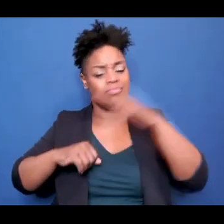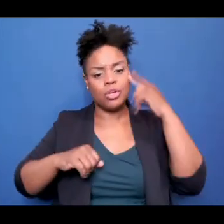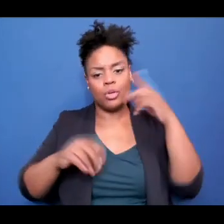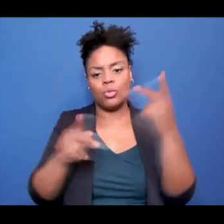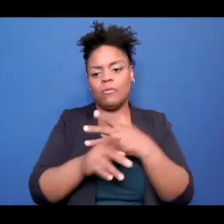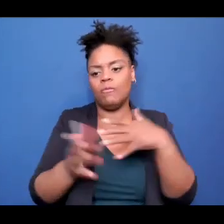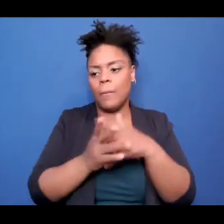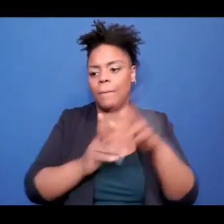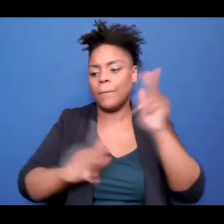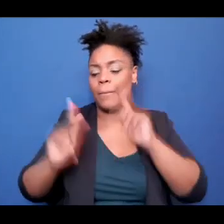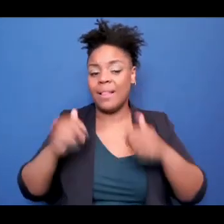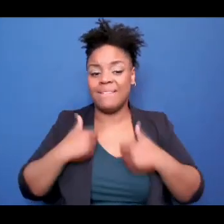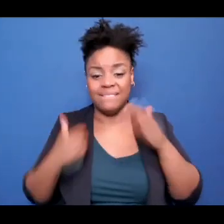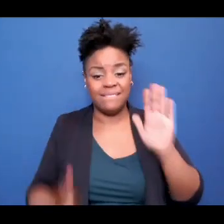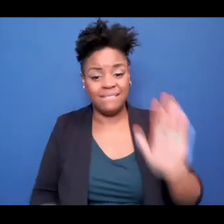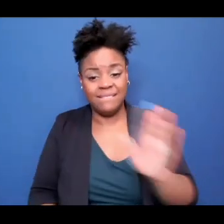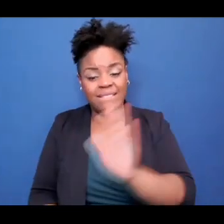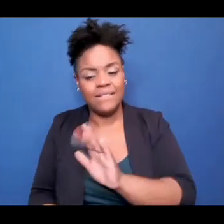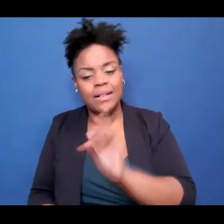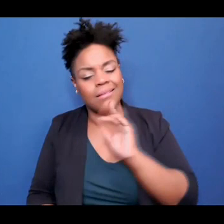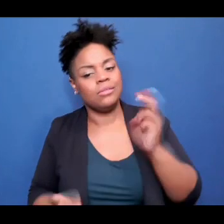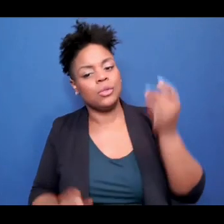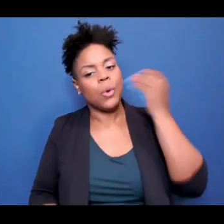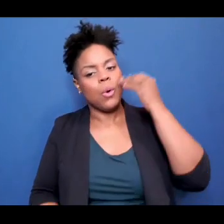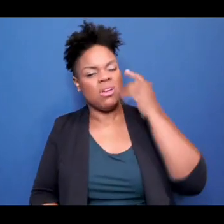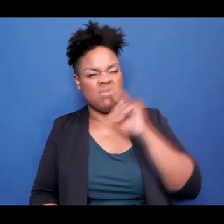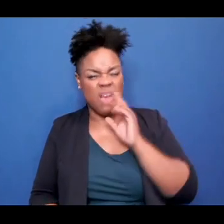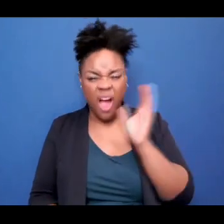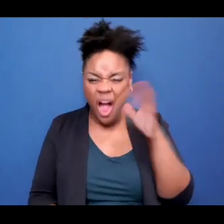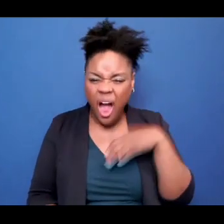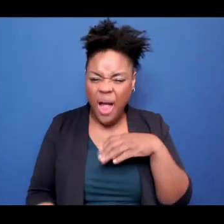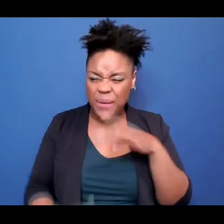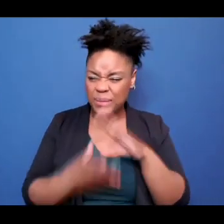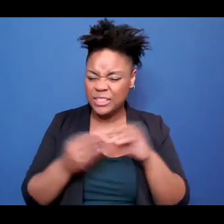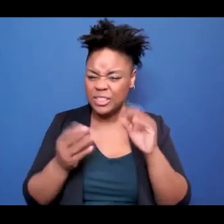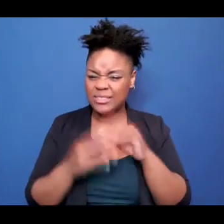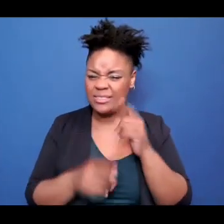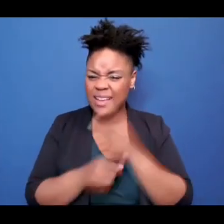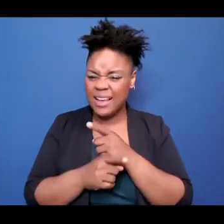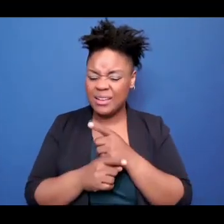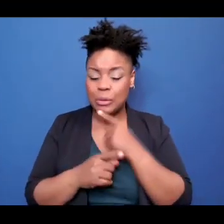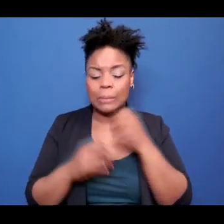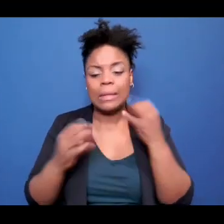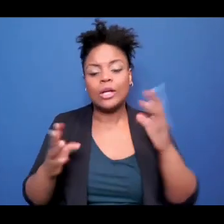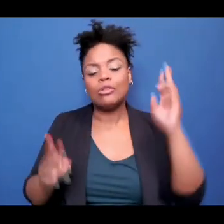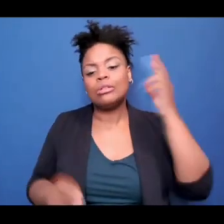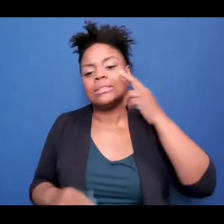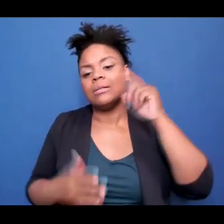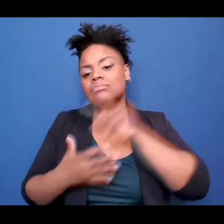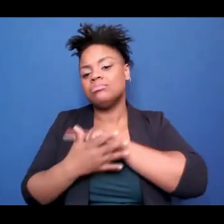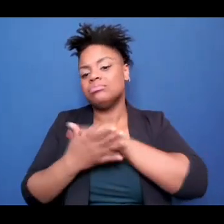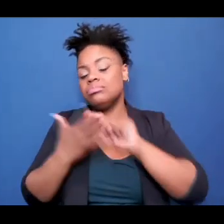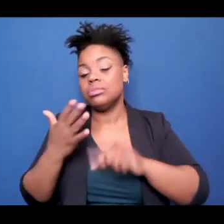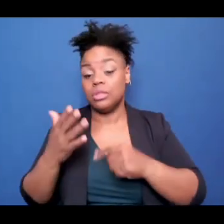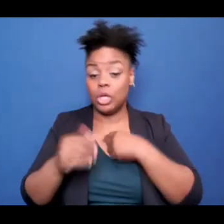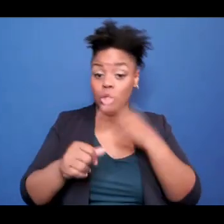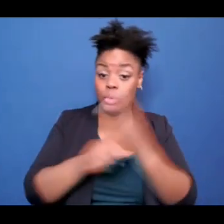PROTECT THOSE WHO ARE MOST VULNERABLE, END QUOTE. SO THIS IS AN ODD COMMENT FOR MANY REASONS, CERTAINLY NOT